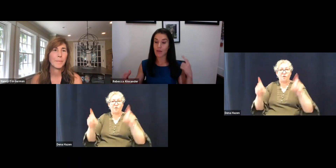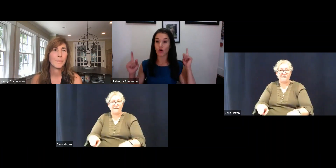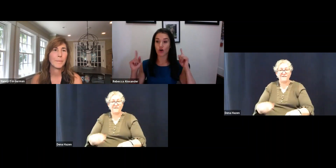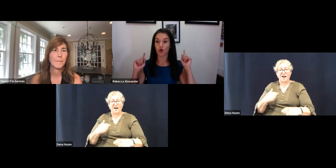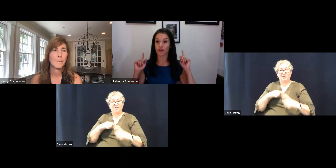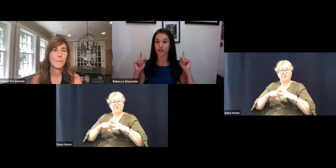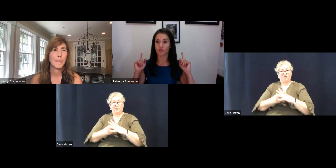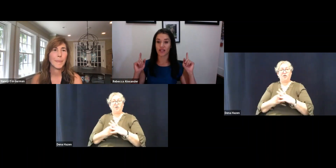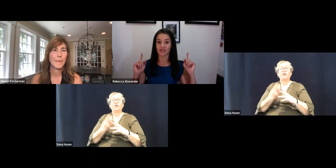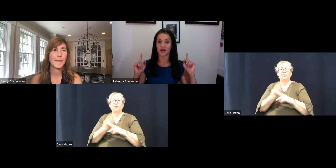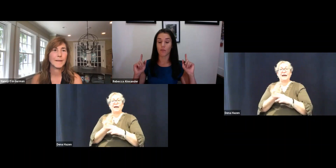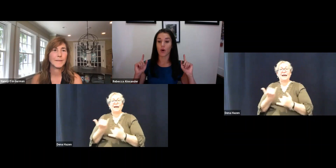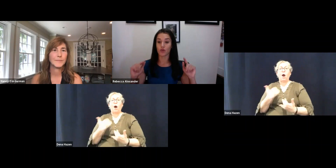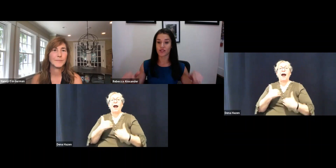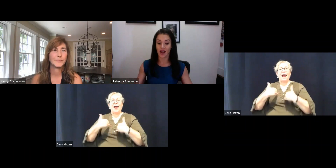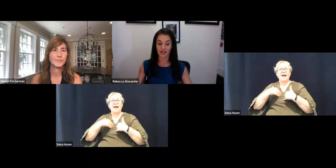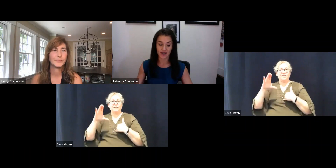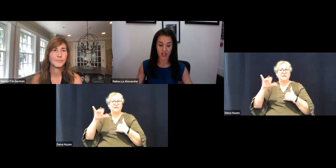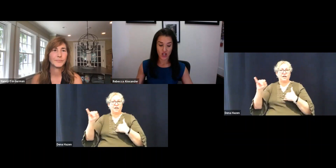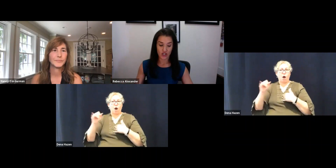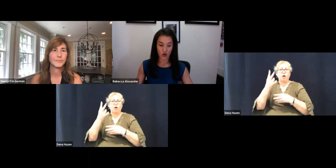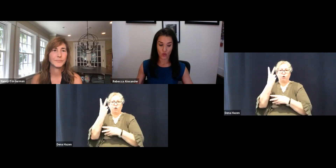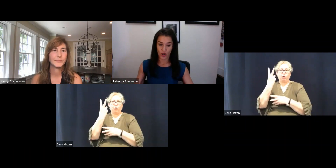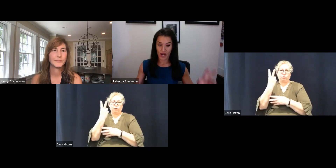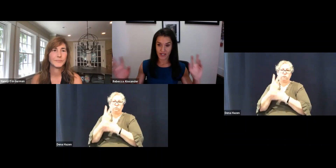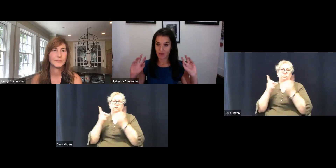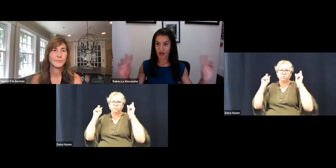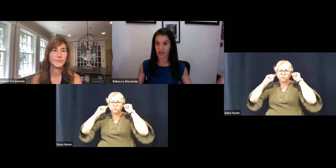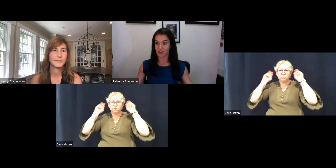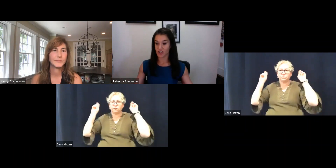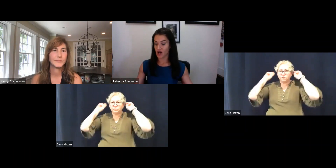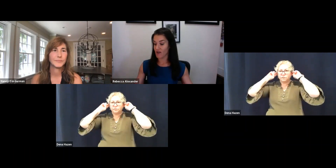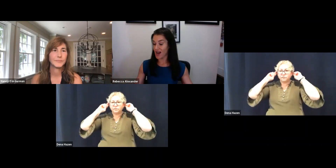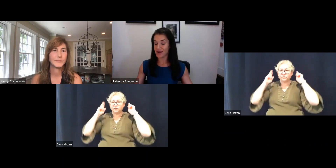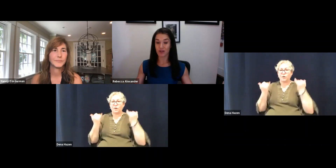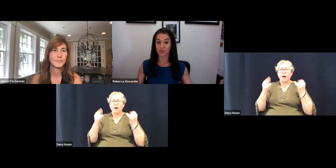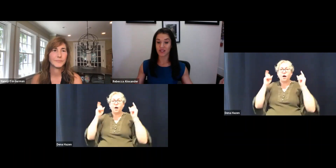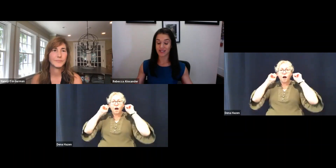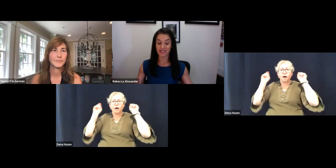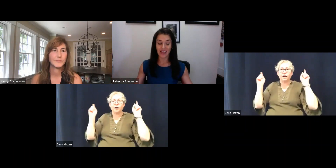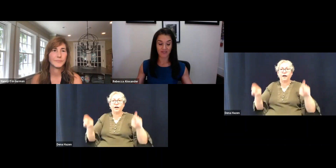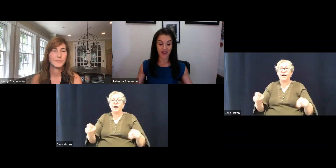I'm now cochlear implanted on both sides. So when I take my ears off, I am completely deaf,